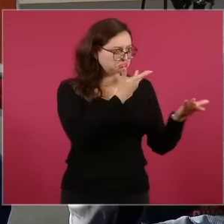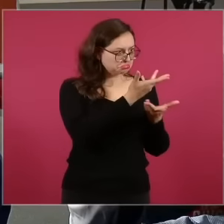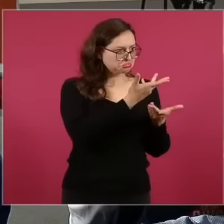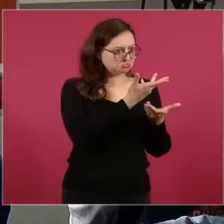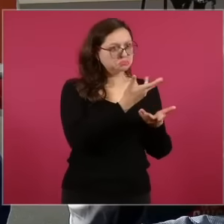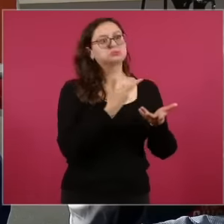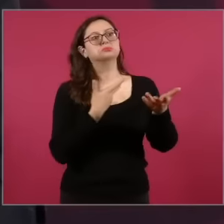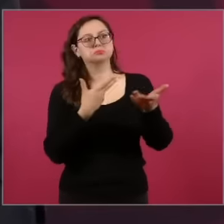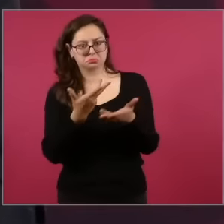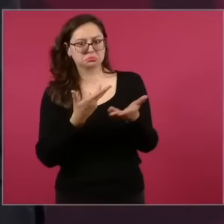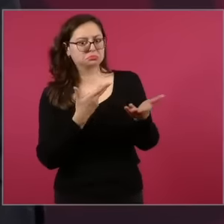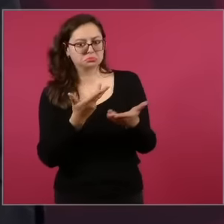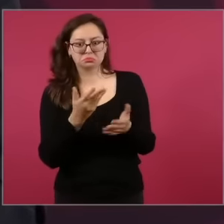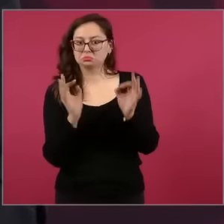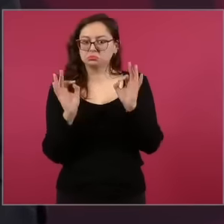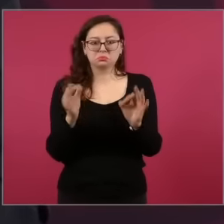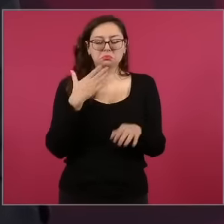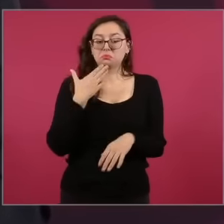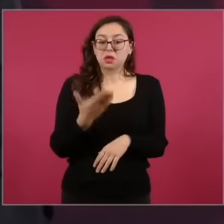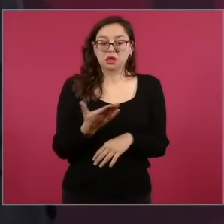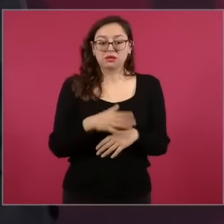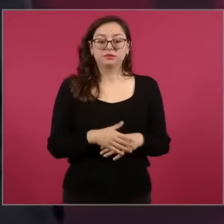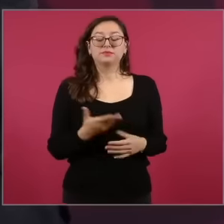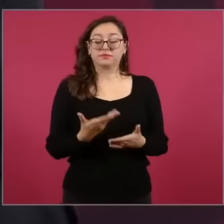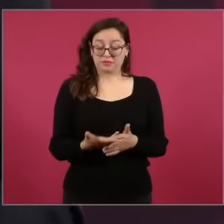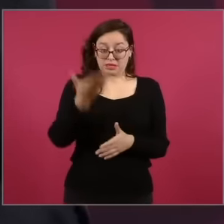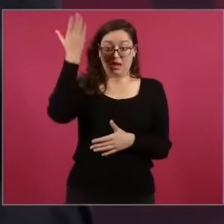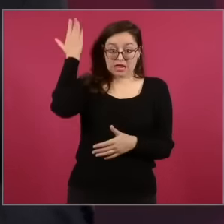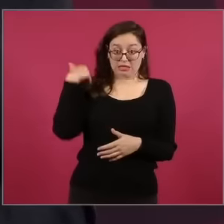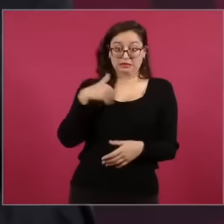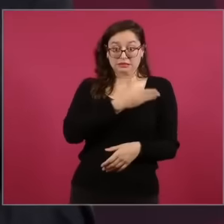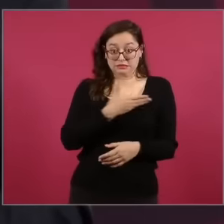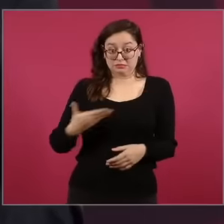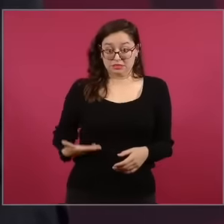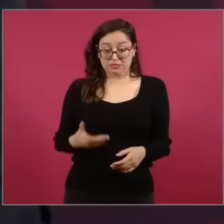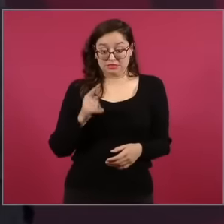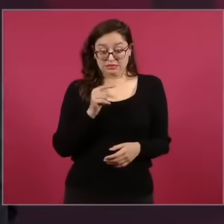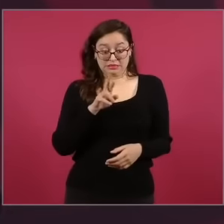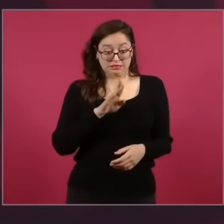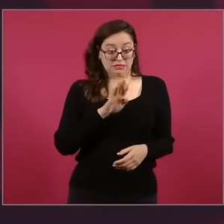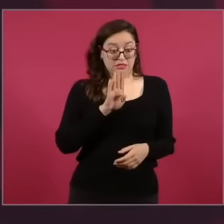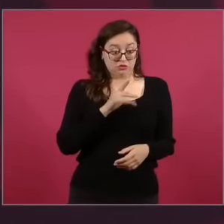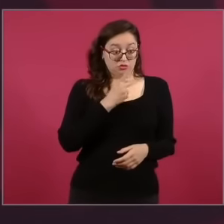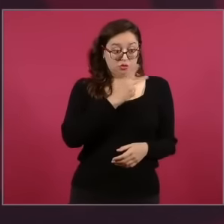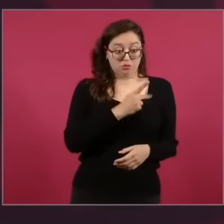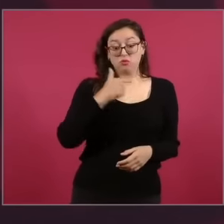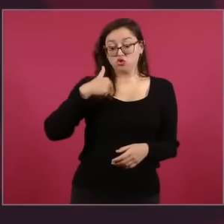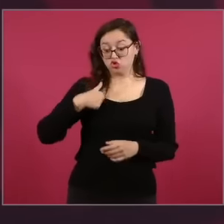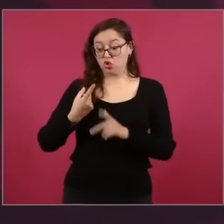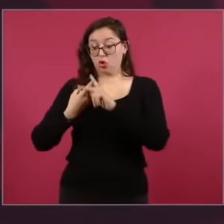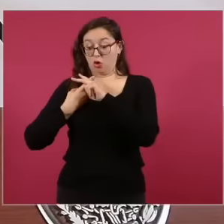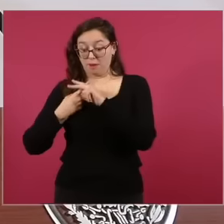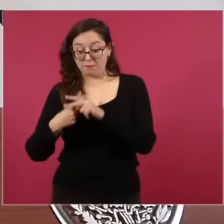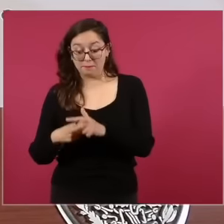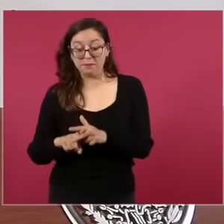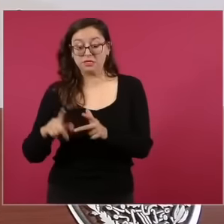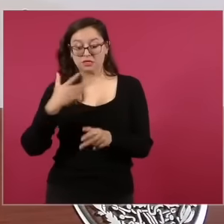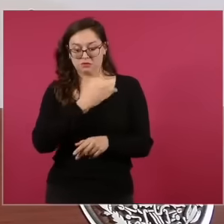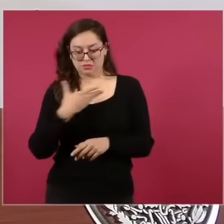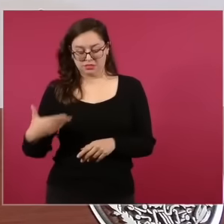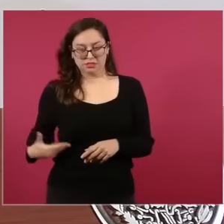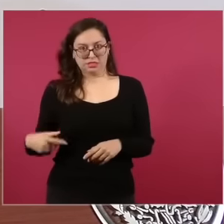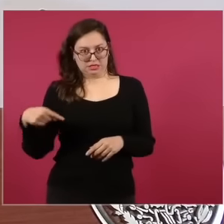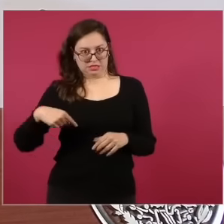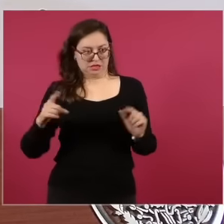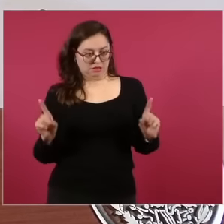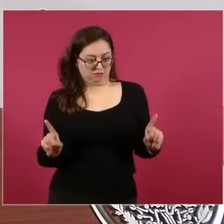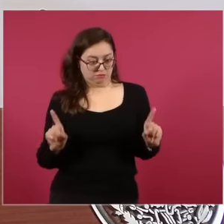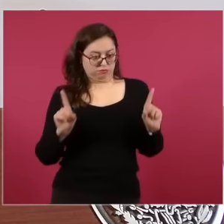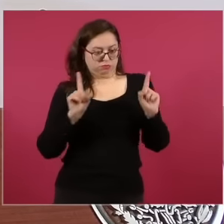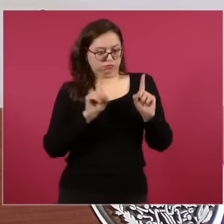President Trump. The relationship with him was good. We subscribe to the trade agreement that